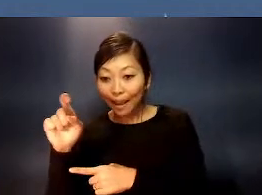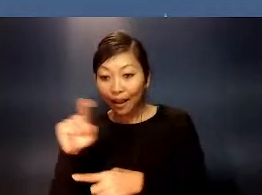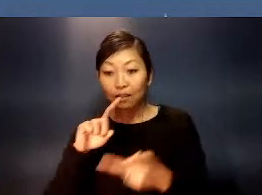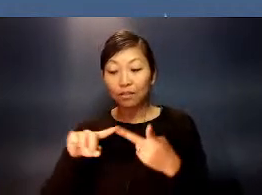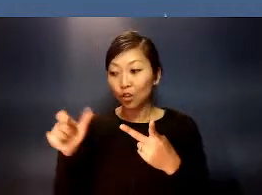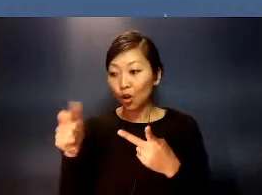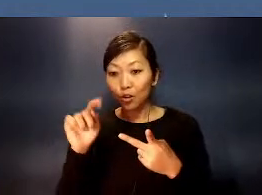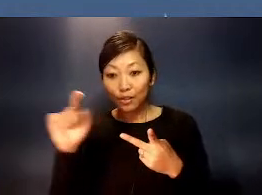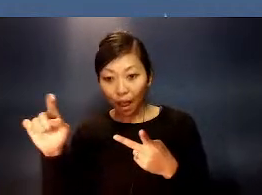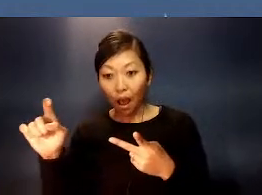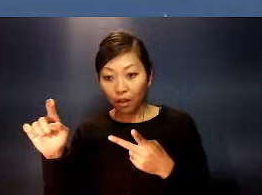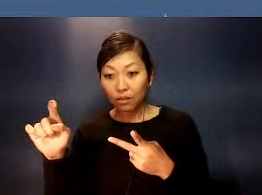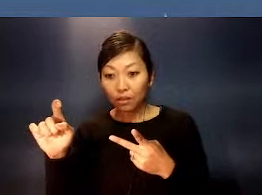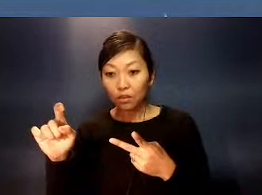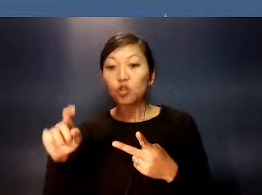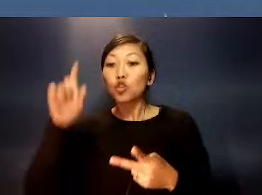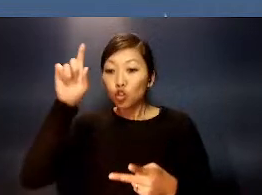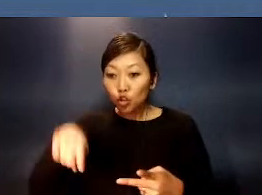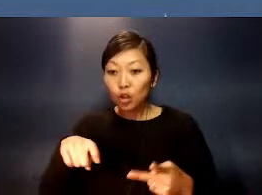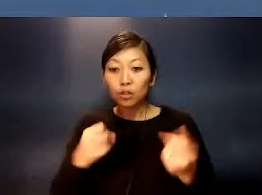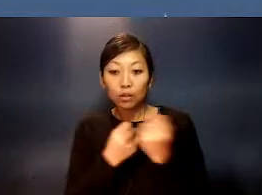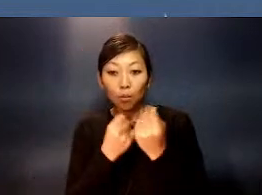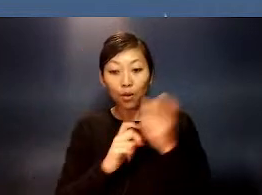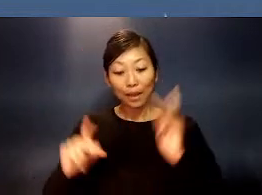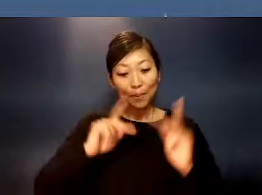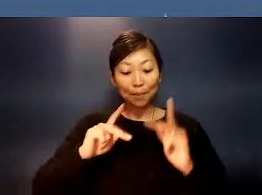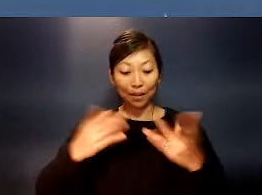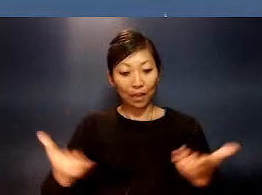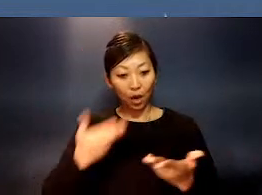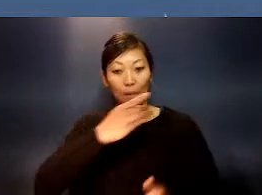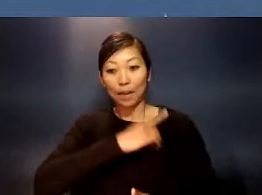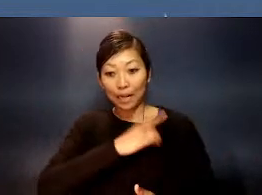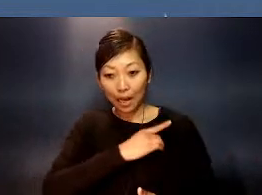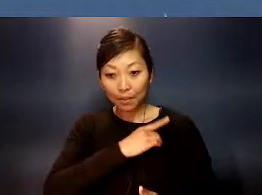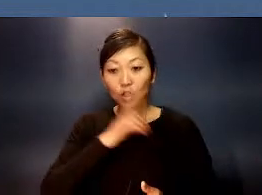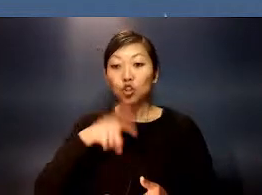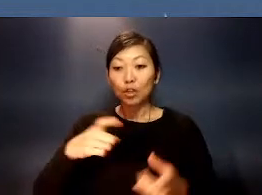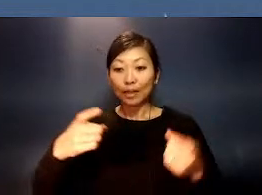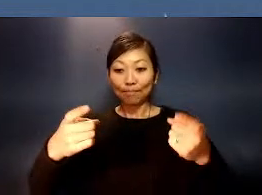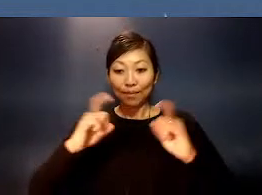TO PROVIDE THE BASIC SERVICES WE EXPECT FROM OUR CITY. AND UNFORTUNATELY SO MANY OF THE 191 MILLION DOLLARS